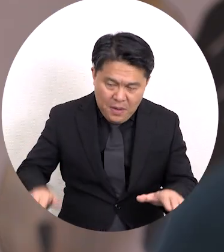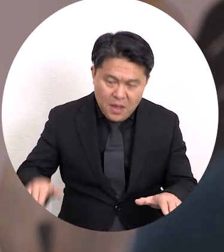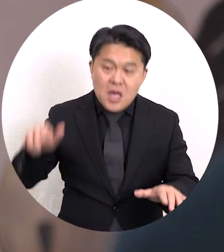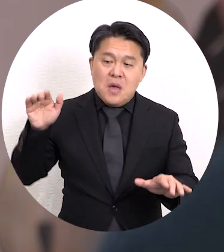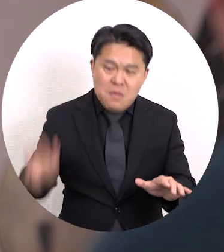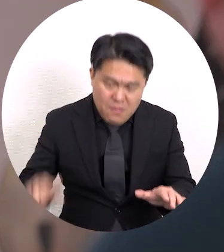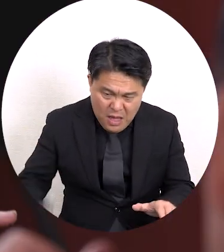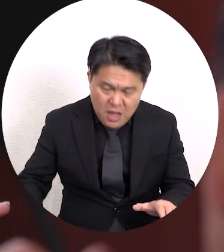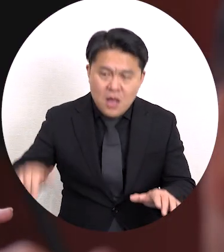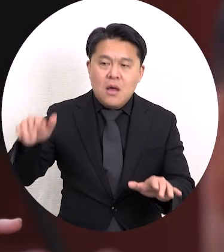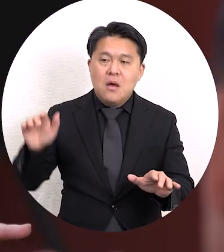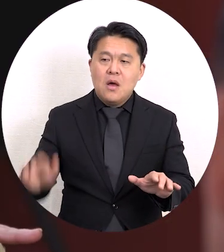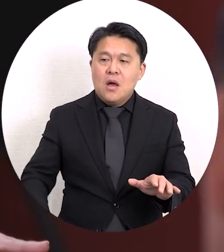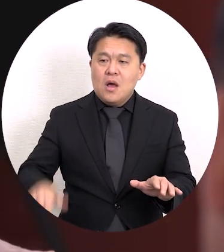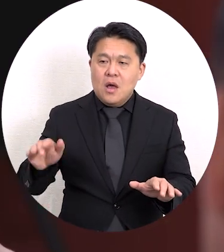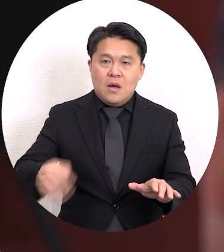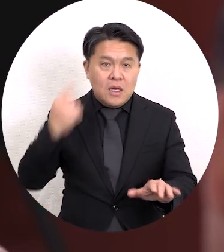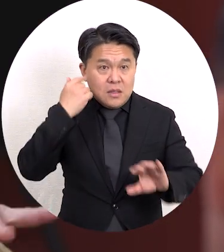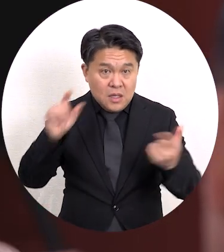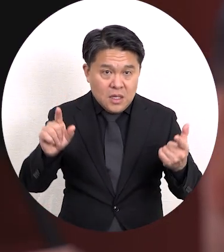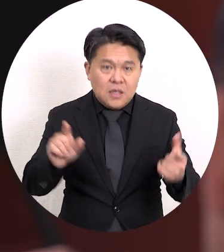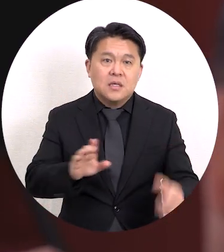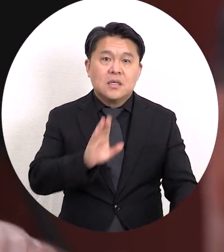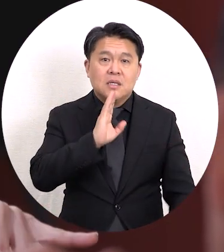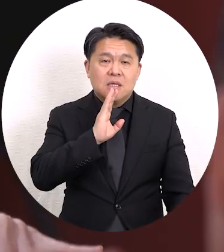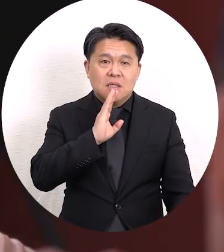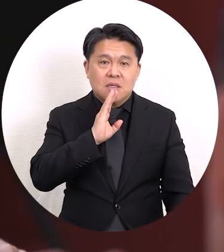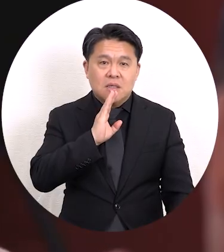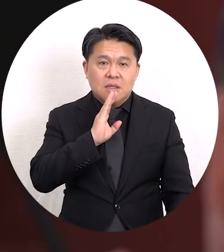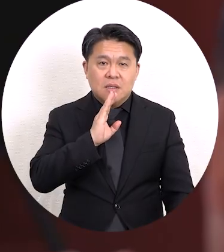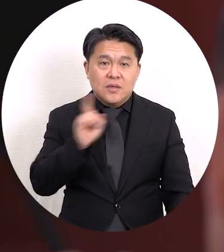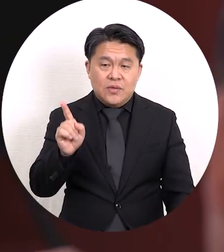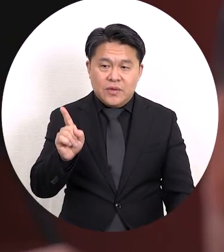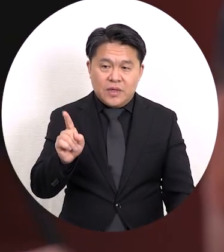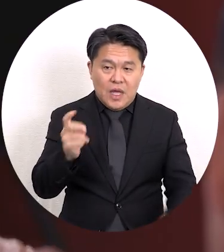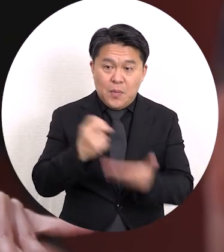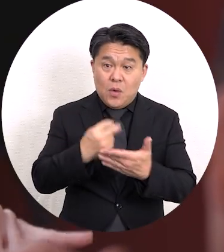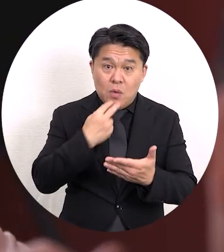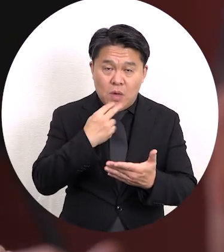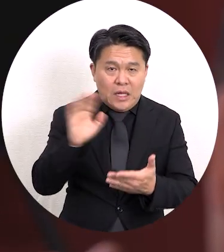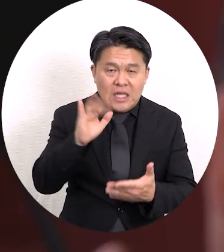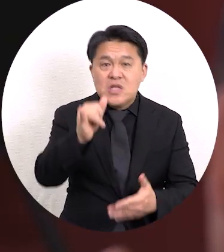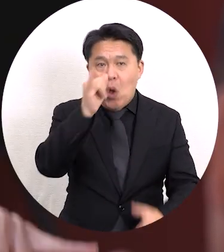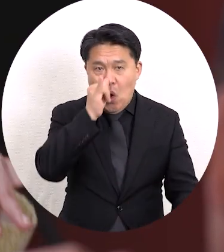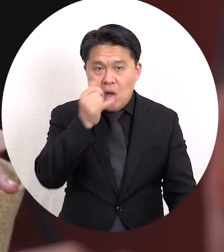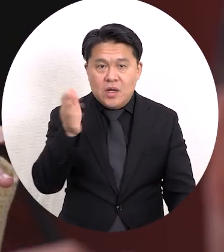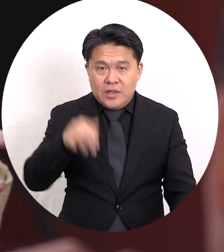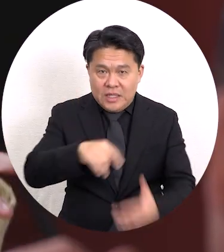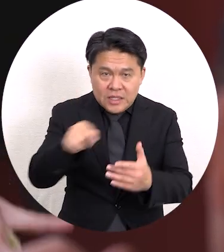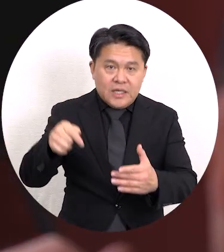So, this is really about yulrye(律) and ryeo(呂). It's not that there is no order, but rather there is order, and within that order,